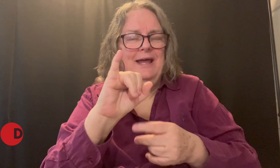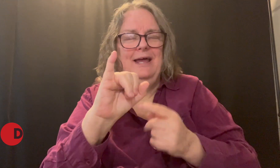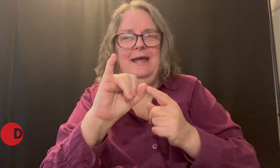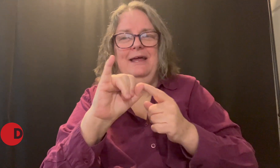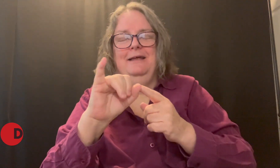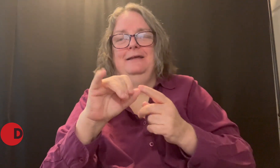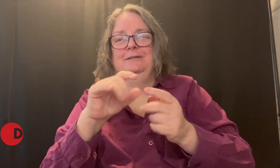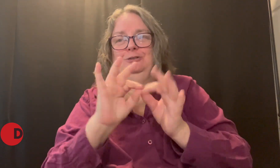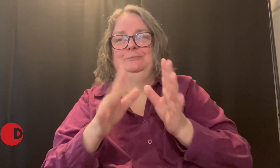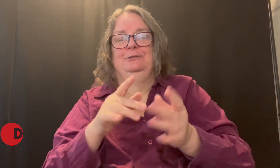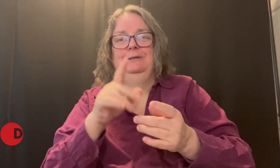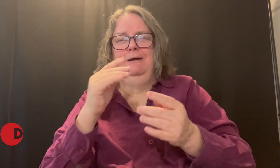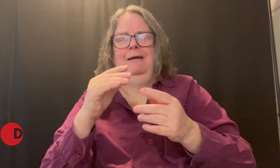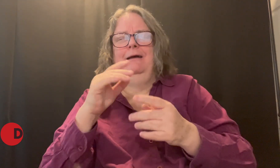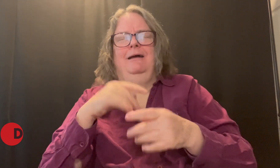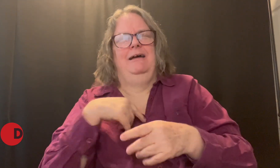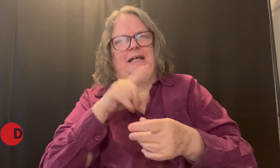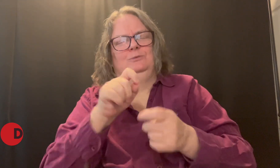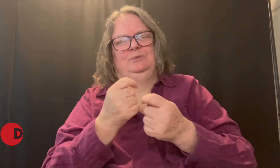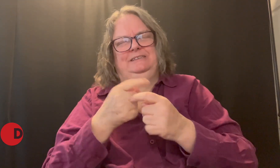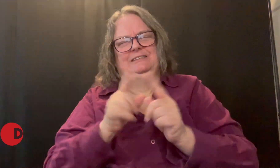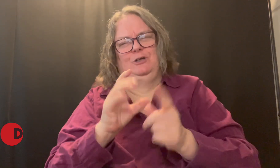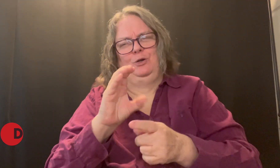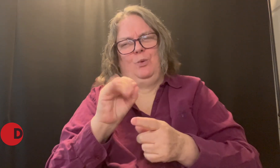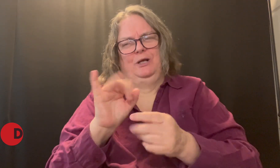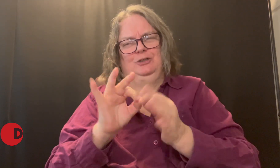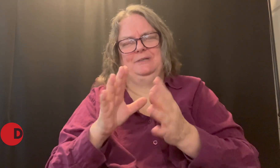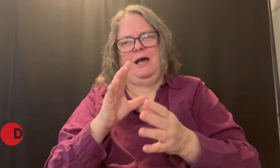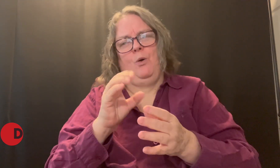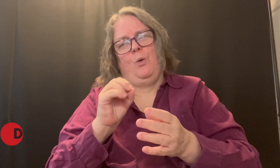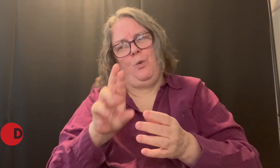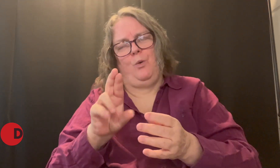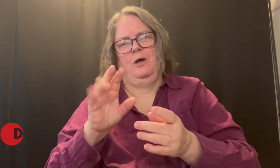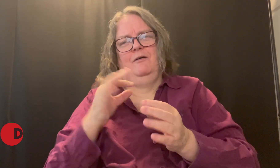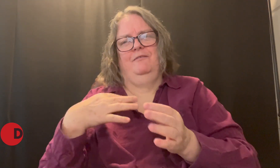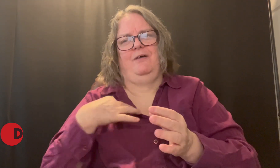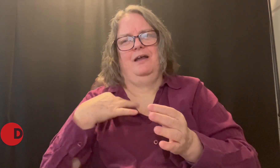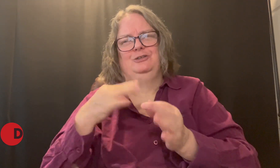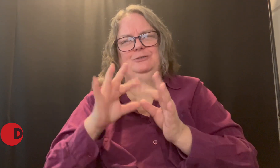I asked what the difference was between COI and volunteer interpreter.